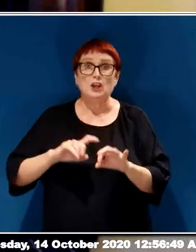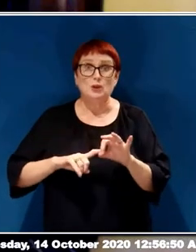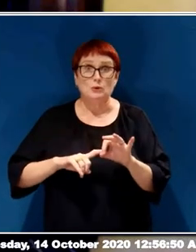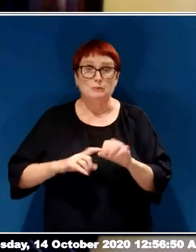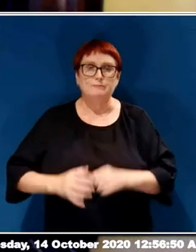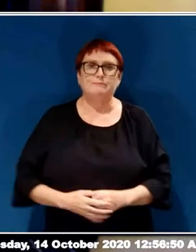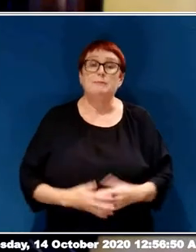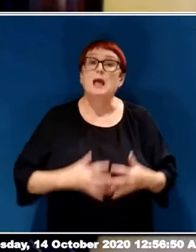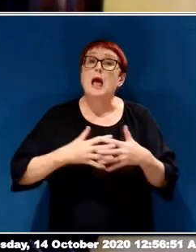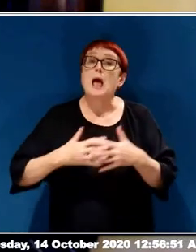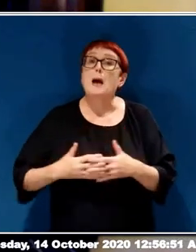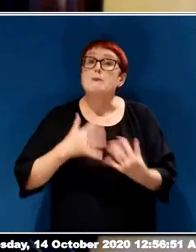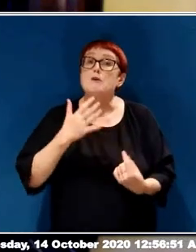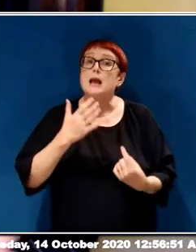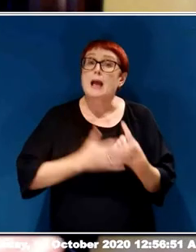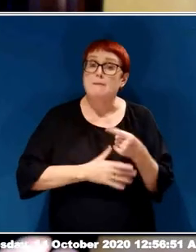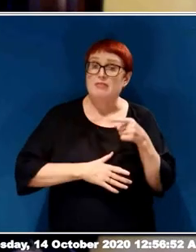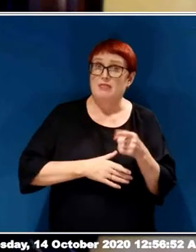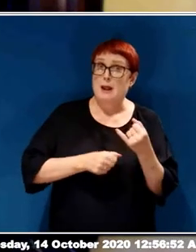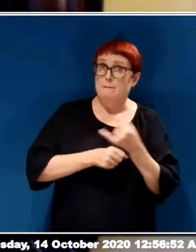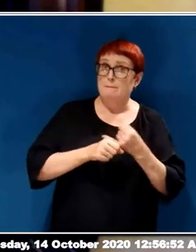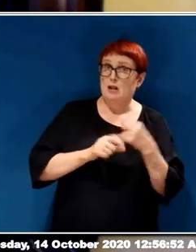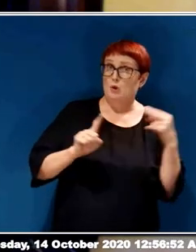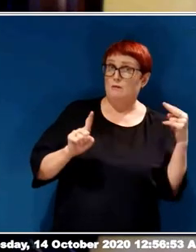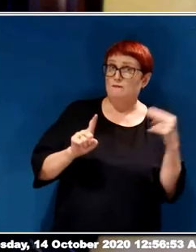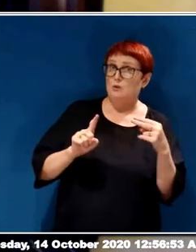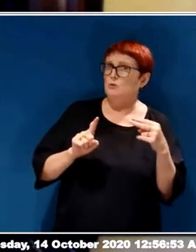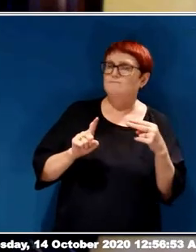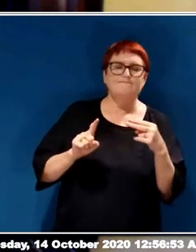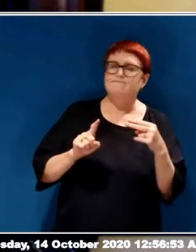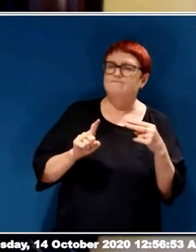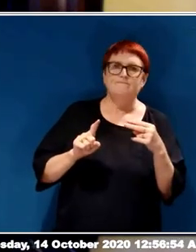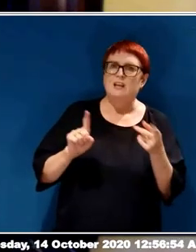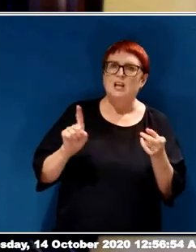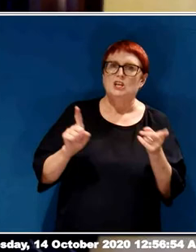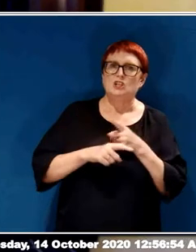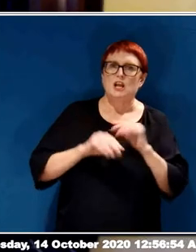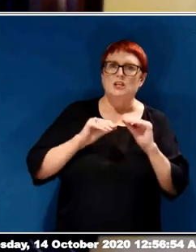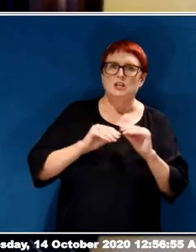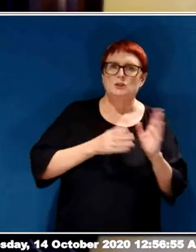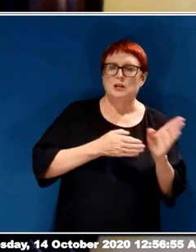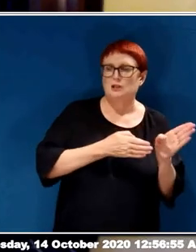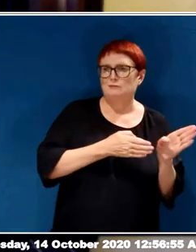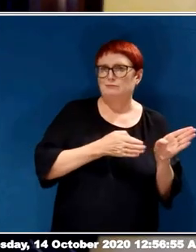towards providing education as a segregated model and a number of